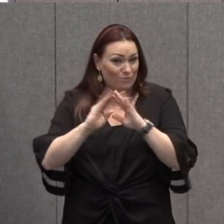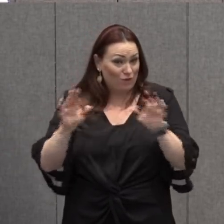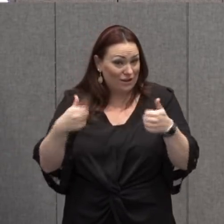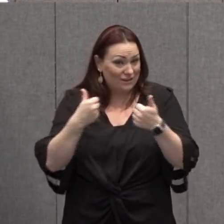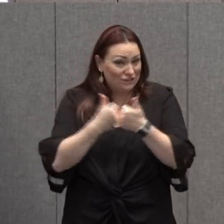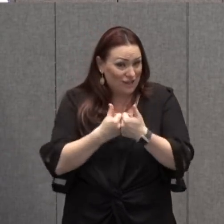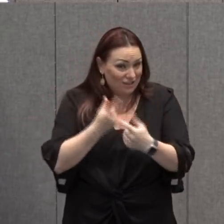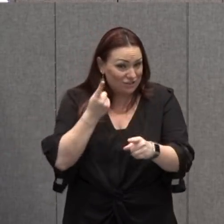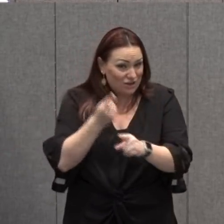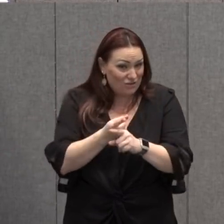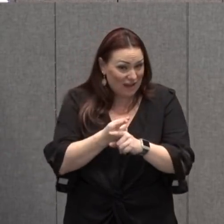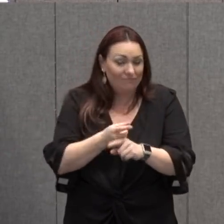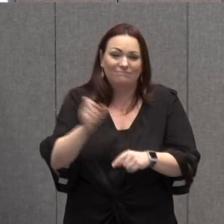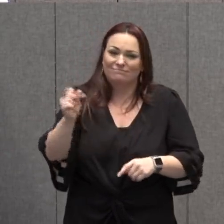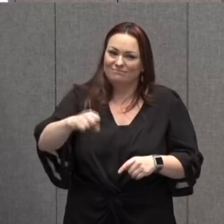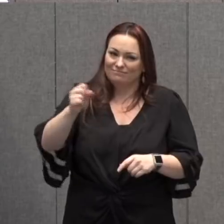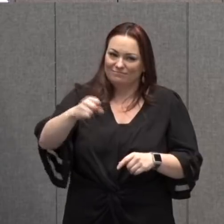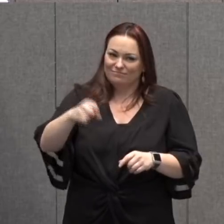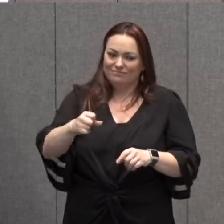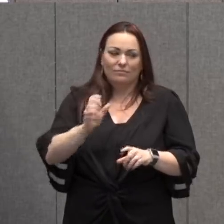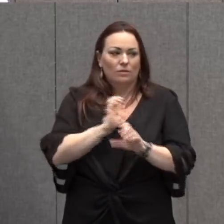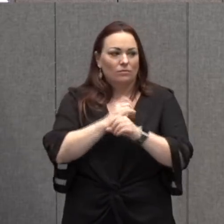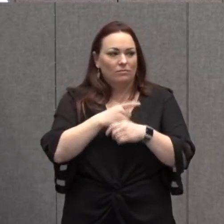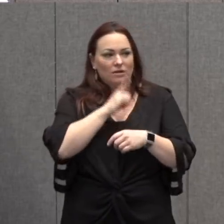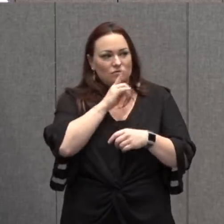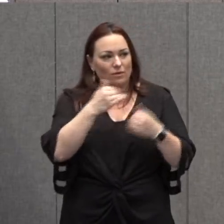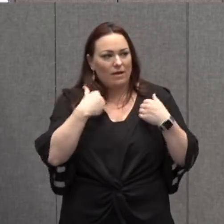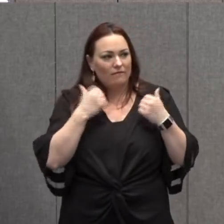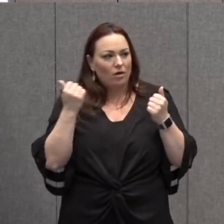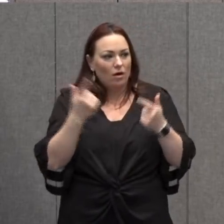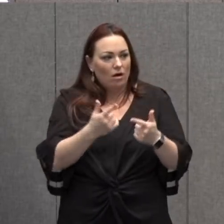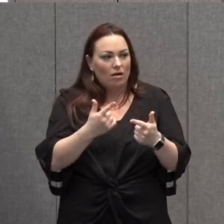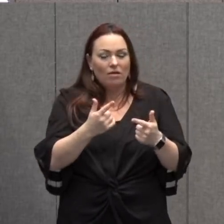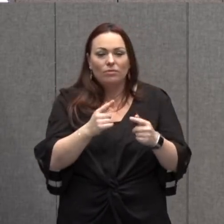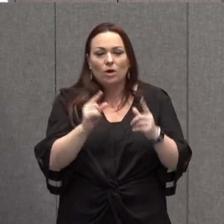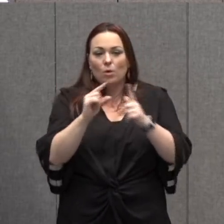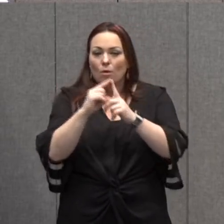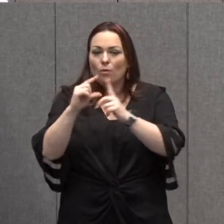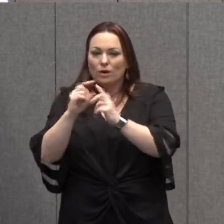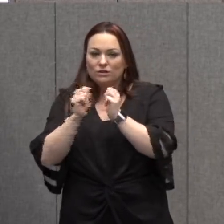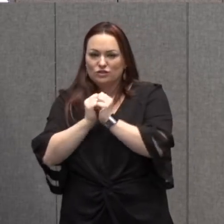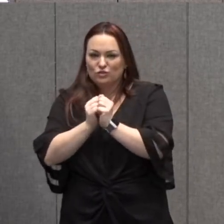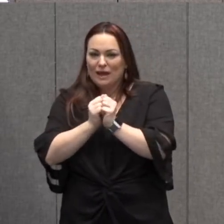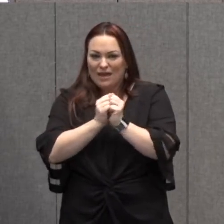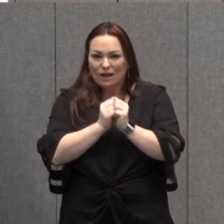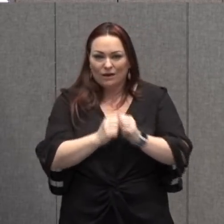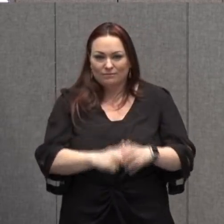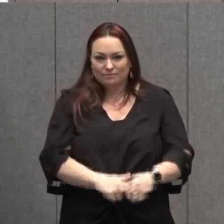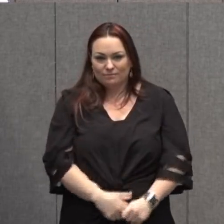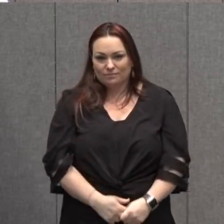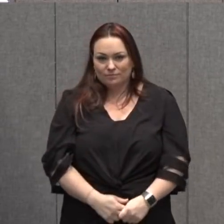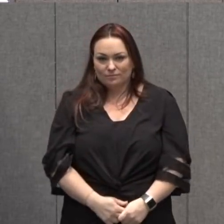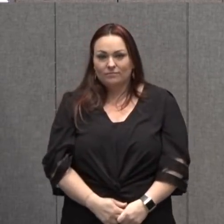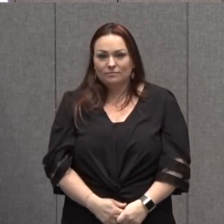Okay. I just want to make sure that we have all the words together that, aye aye aye.